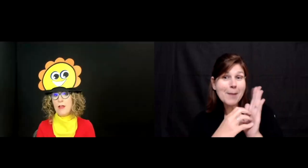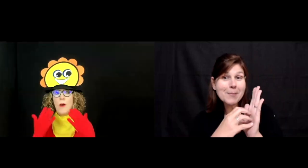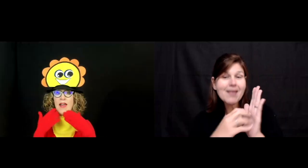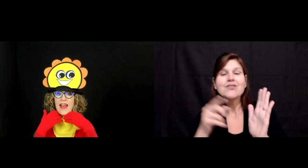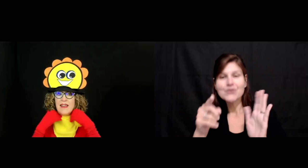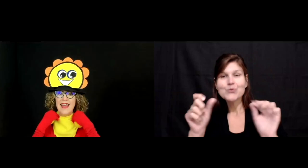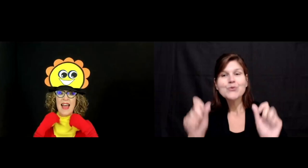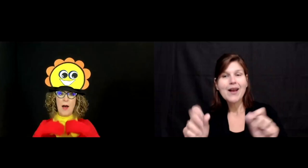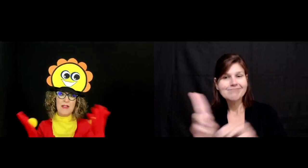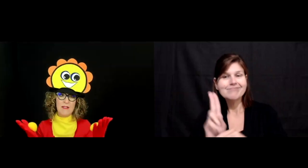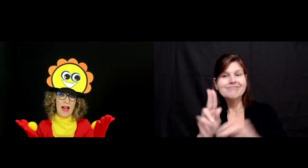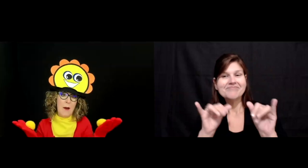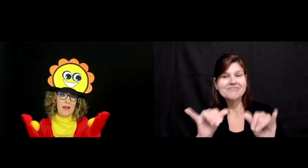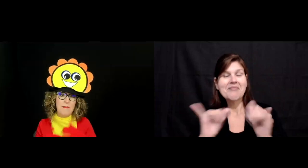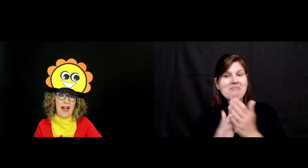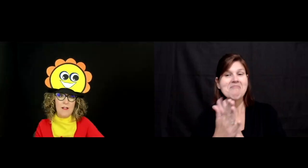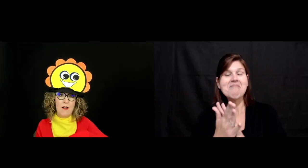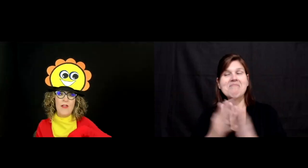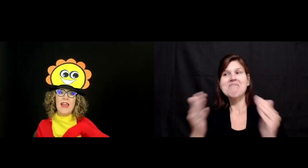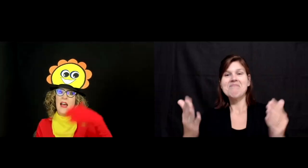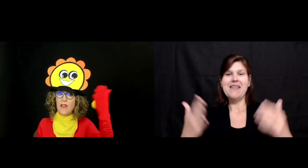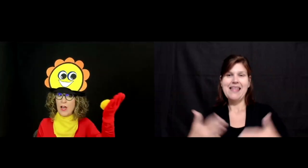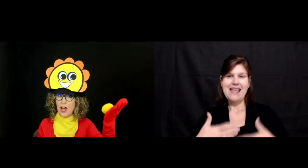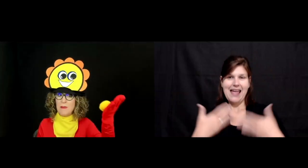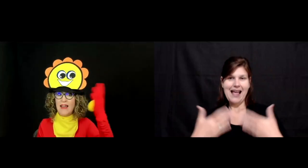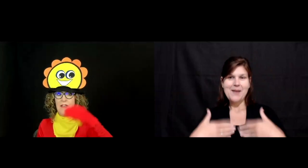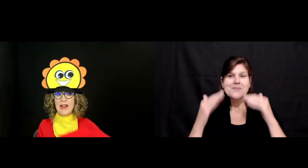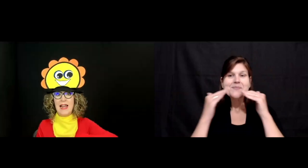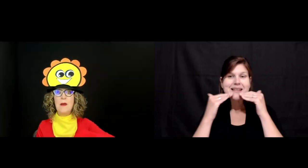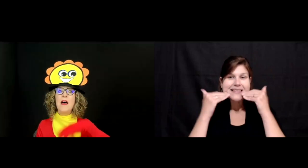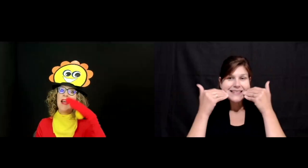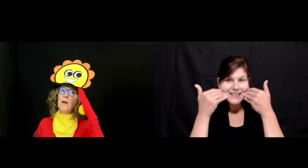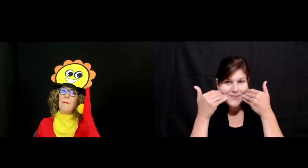So then I sing a happy, a happy smile song that you heard me say in the clip, you know.